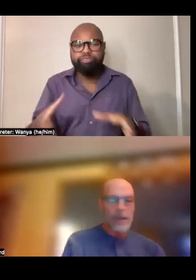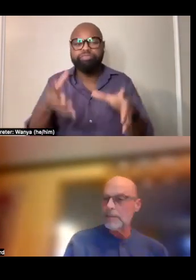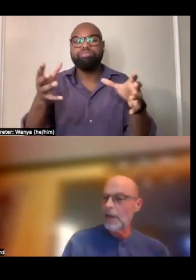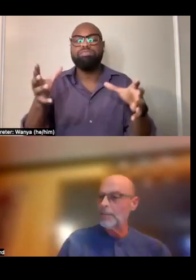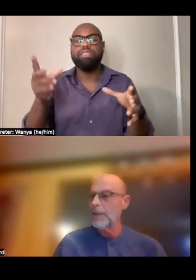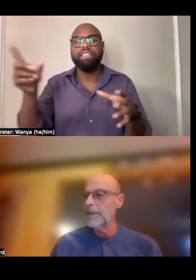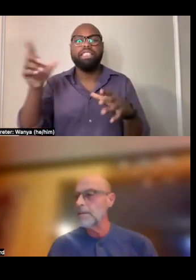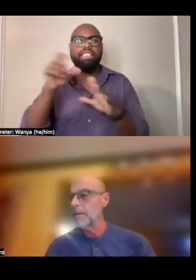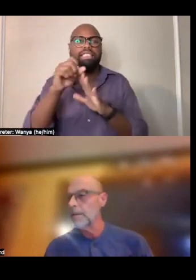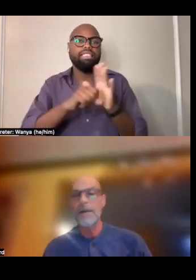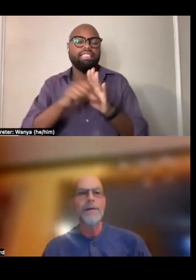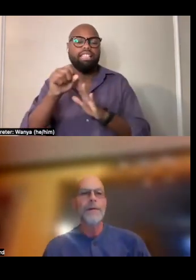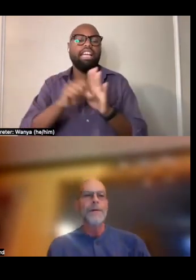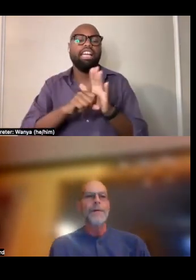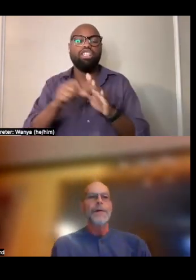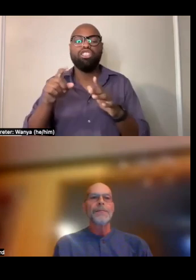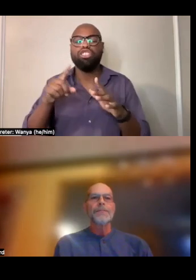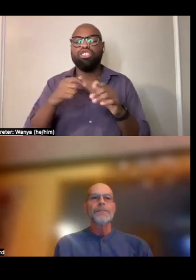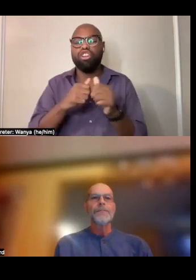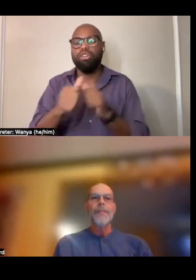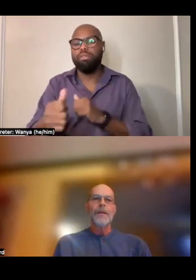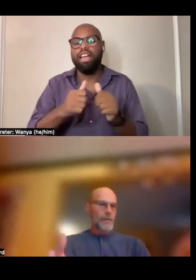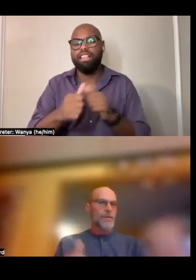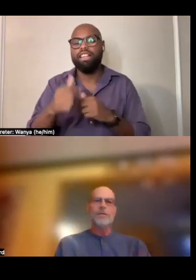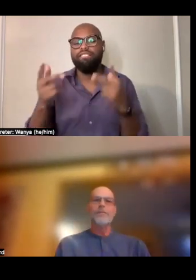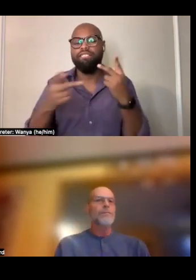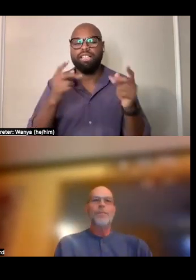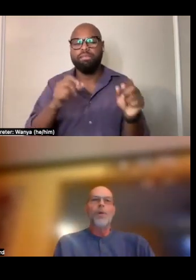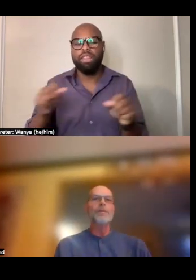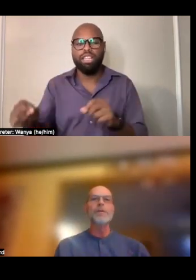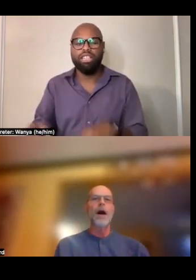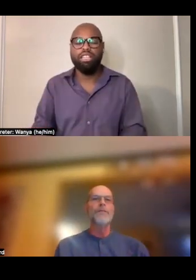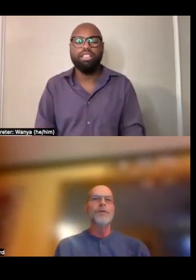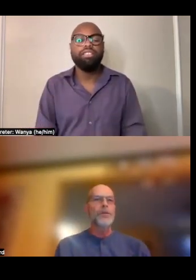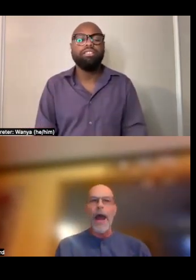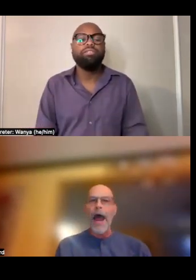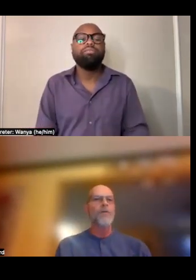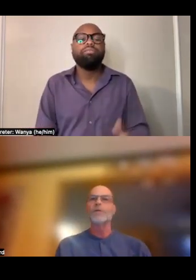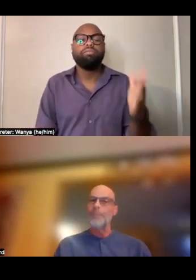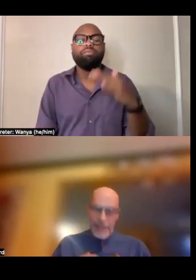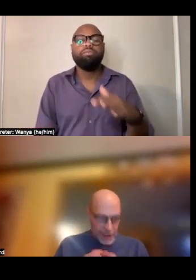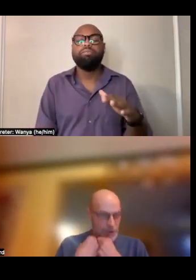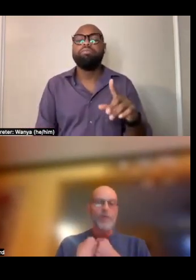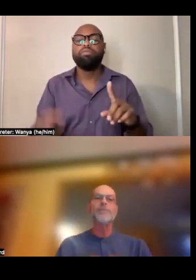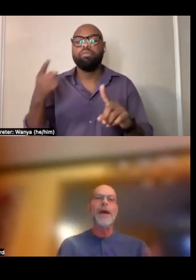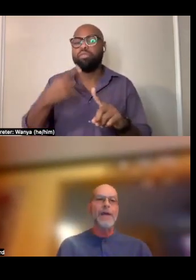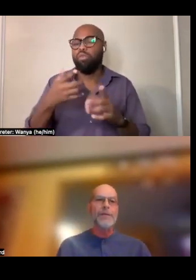Next slide, please. The purpose of the DRACH was basically to expand